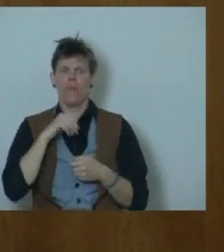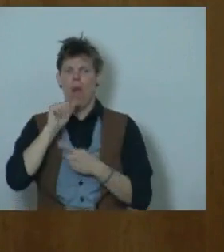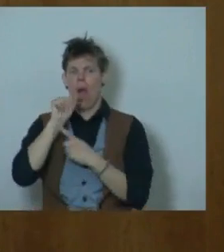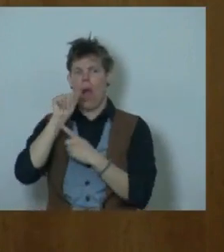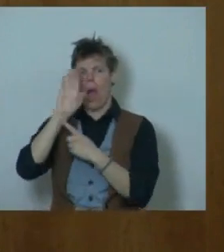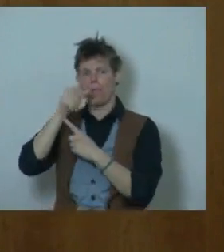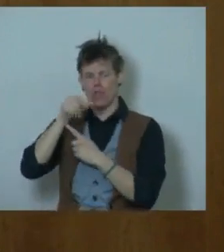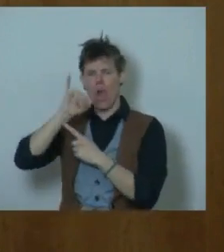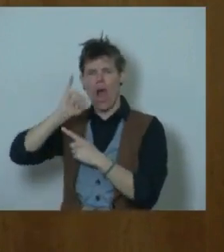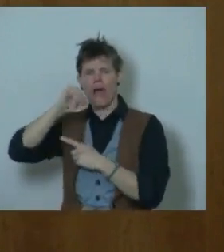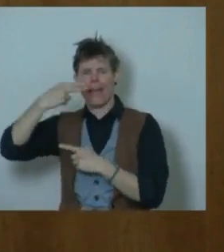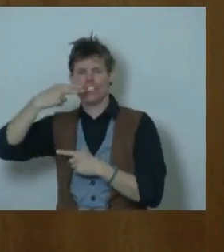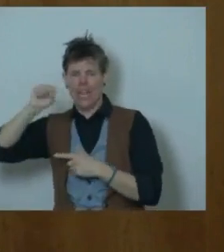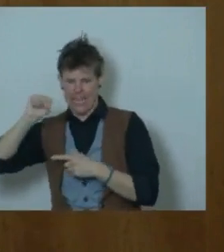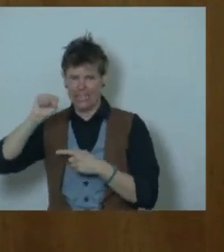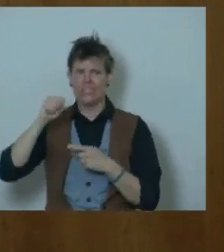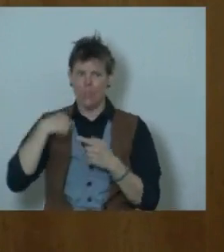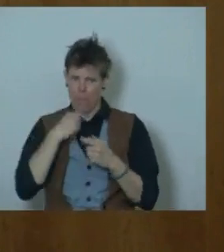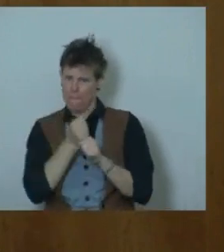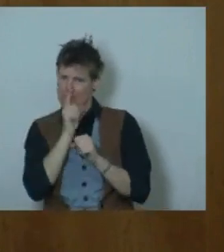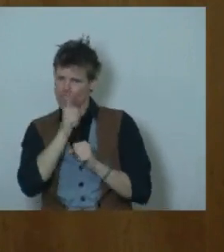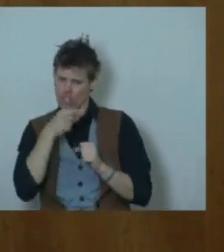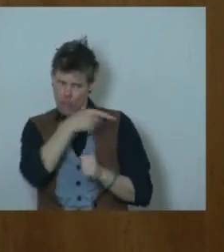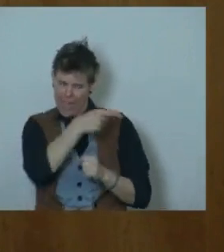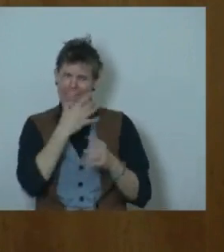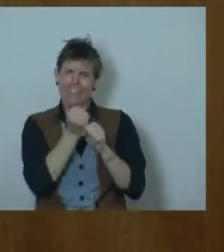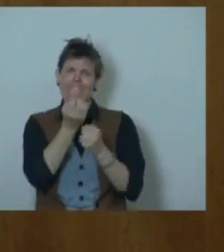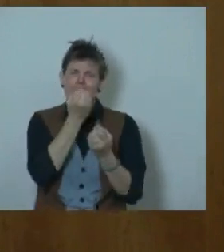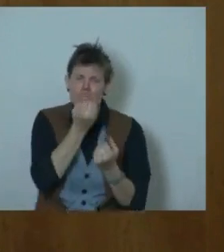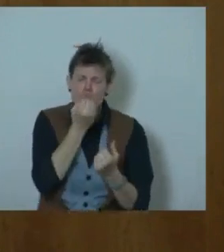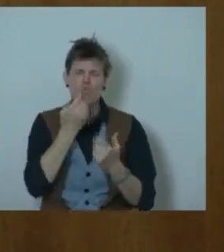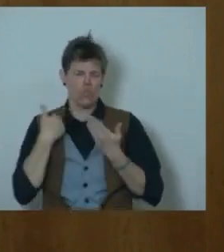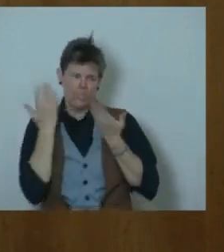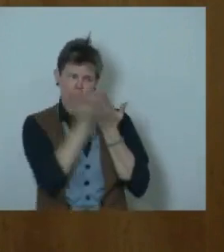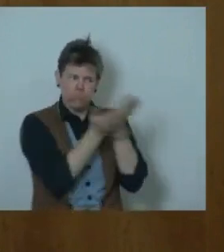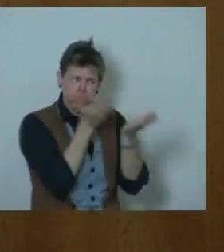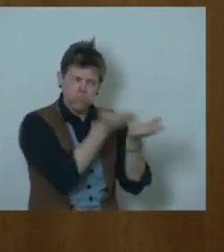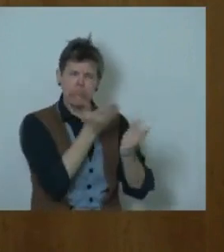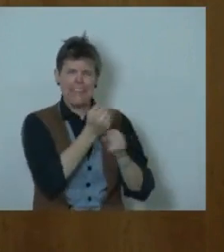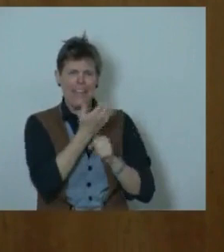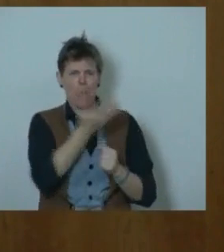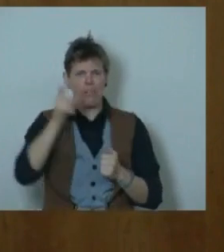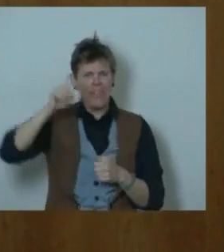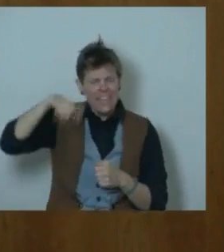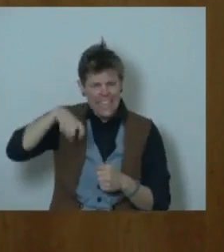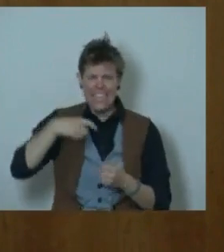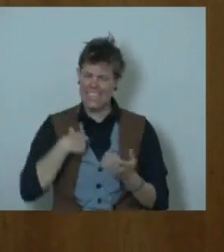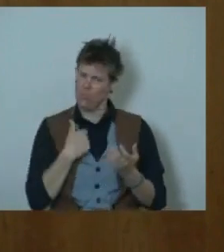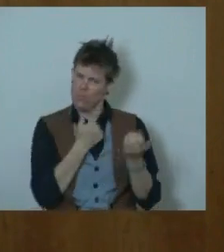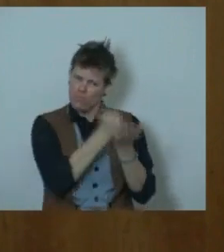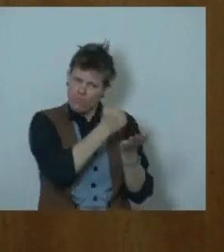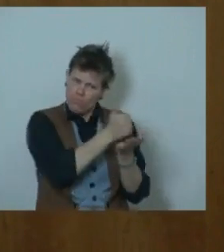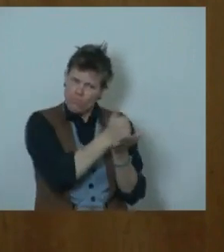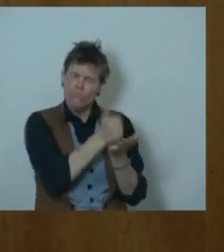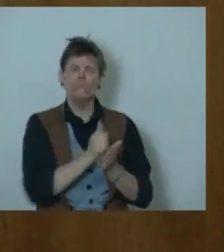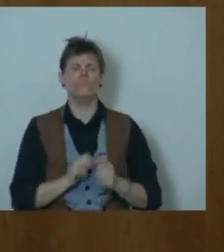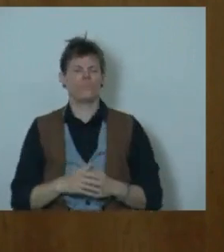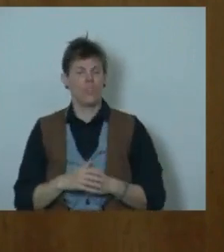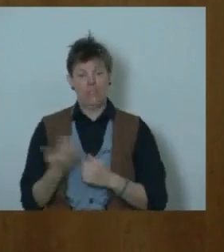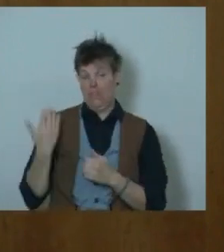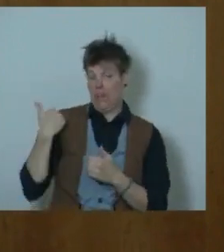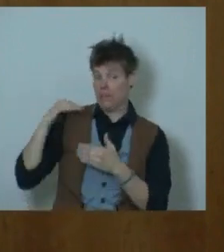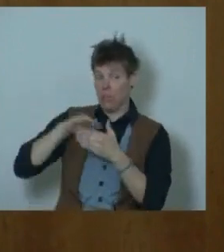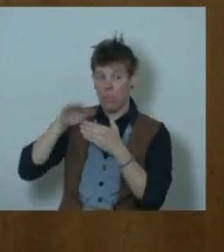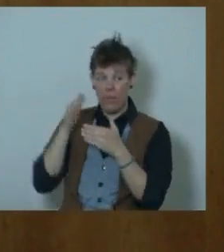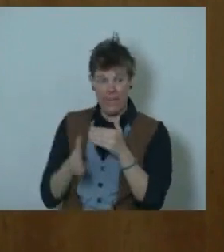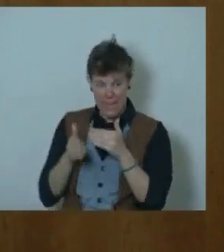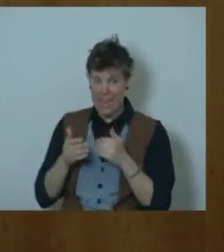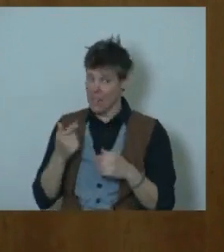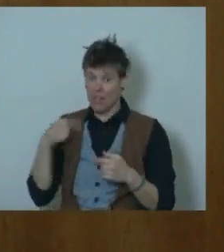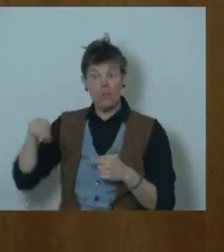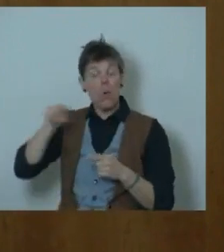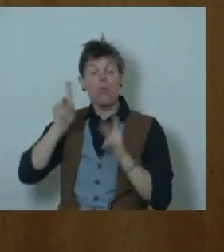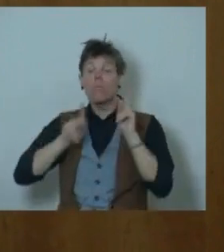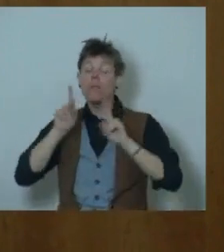WE HAVE CONDUCTED TESTING AND WILL CONTINUE TO PARTNER WITH ALBUQUERQUE AREA AND THE IHS TO GET SUFFICIENT SUPPLIES AND PARTNERSHIPS TO CONTINUE THAT.